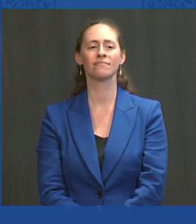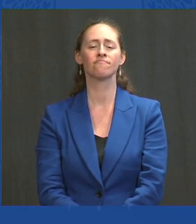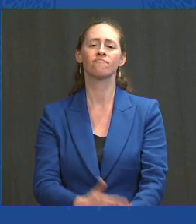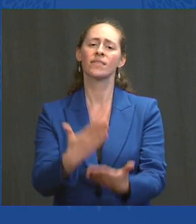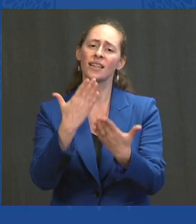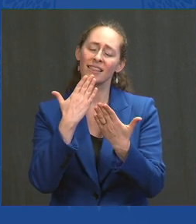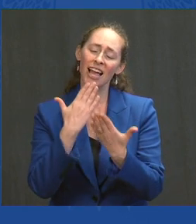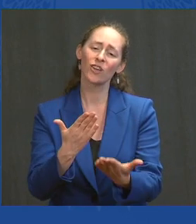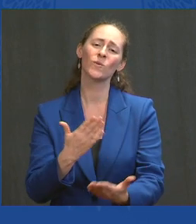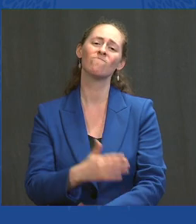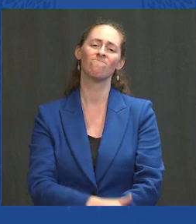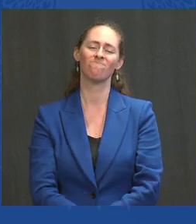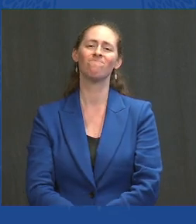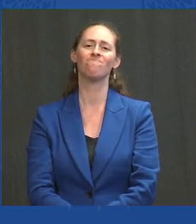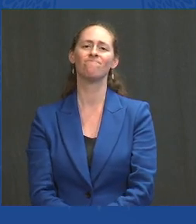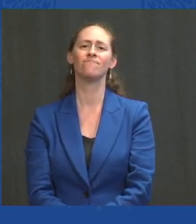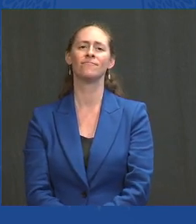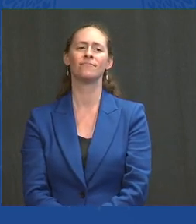Folks -- please sit. Please sit down.